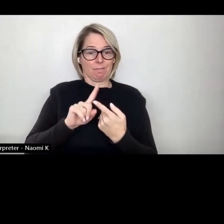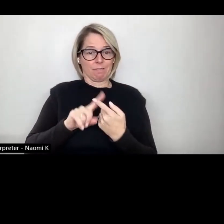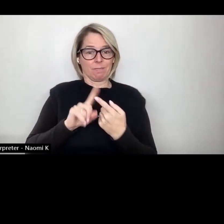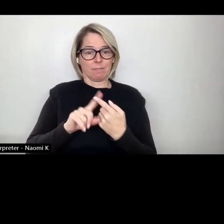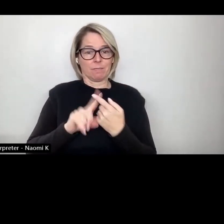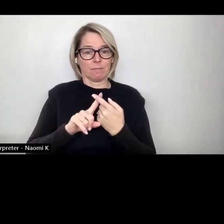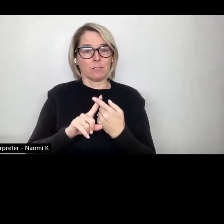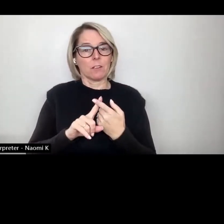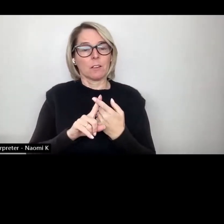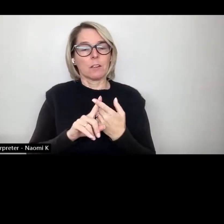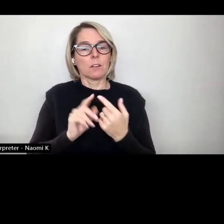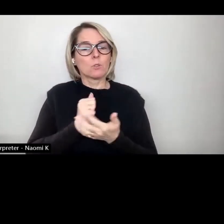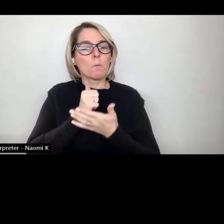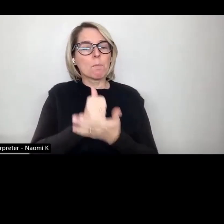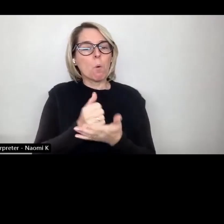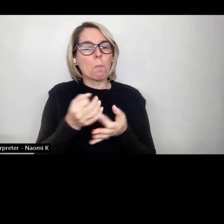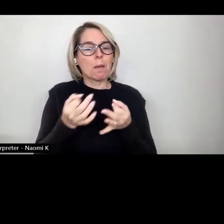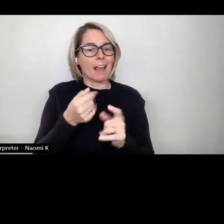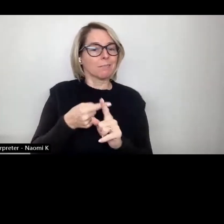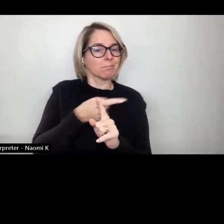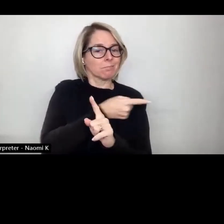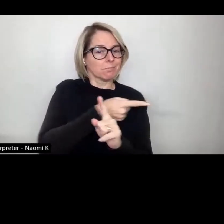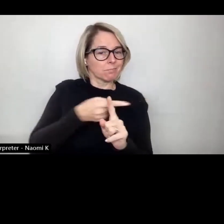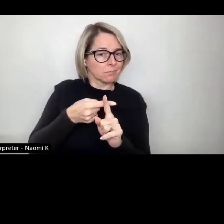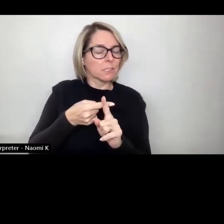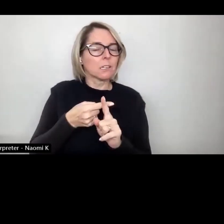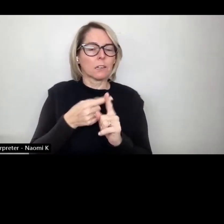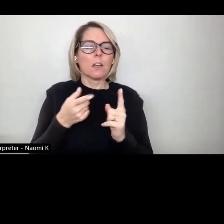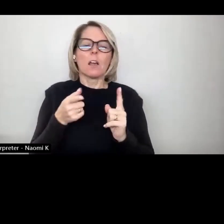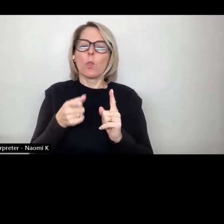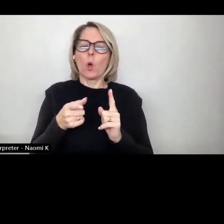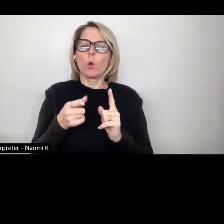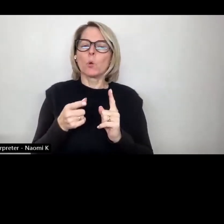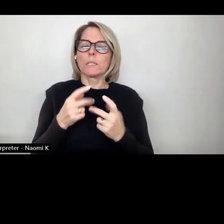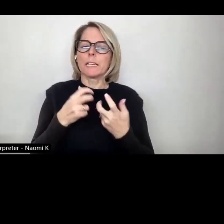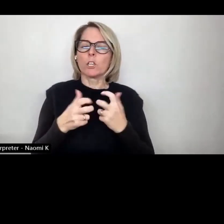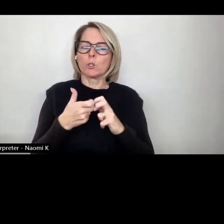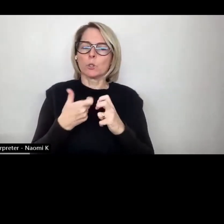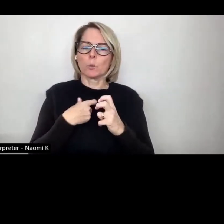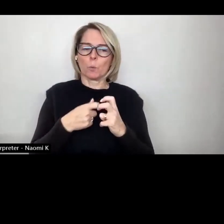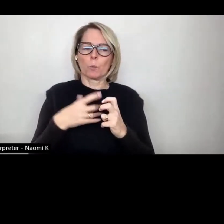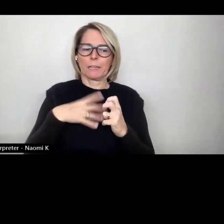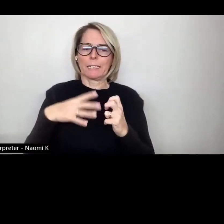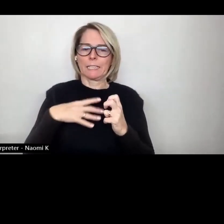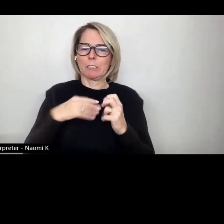All of those issues will need to be worked out as part of the transition planning process.